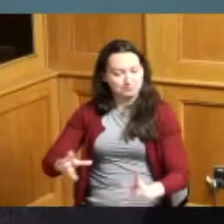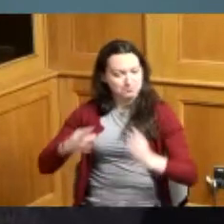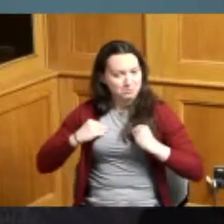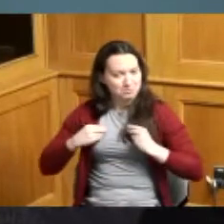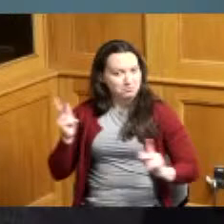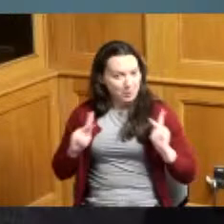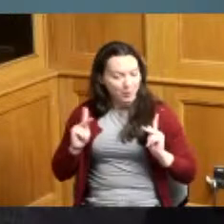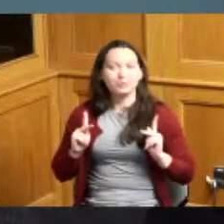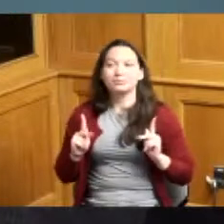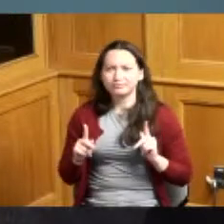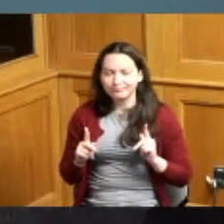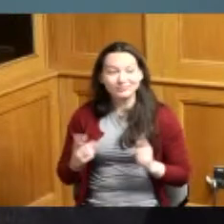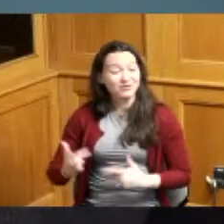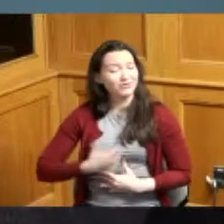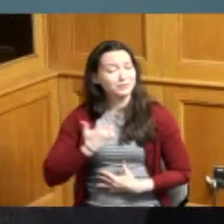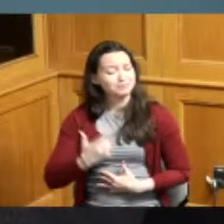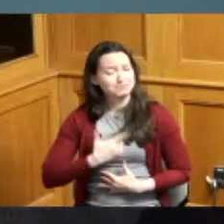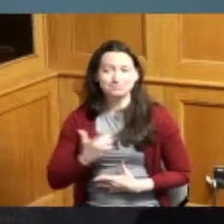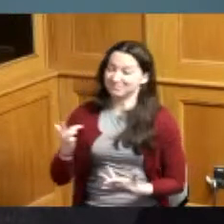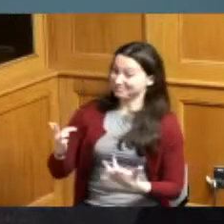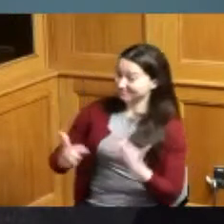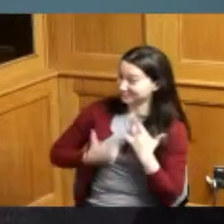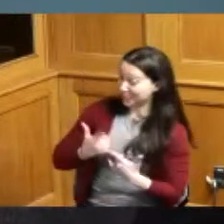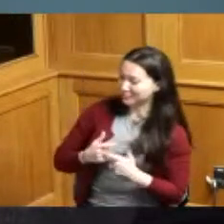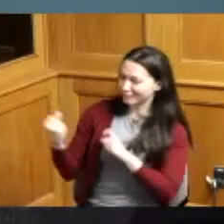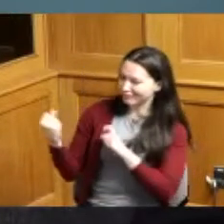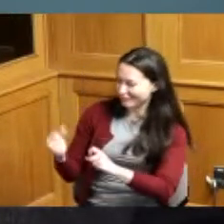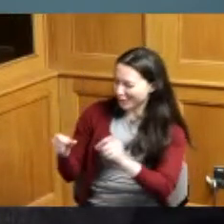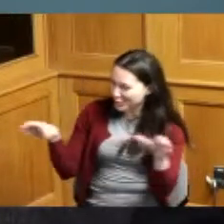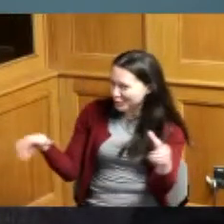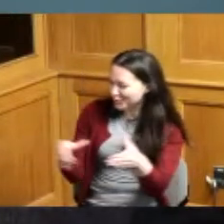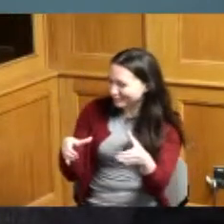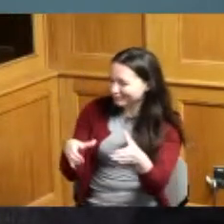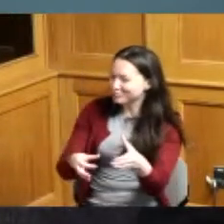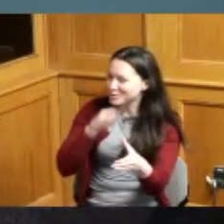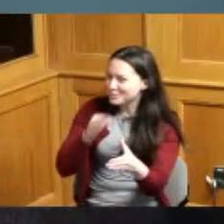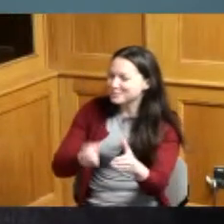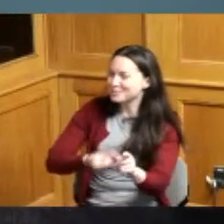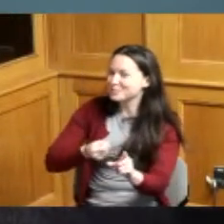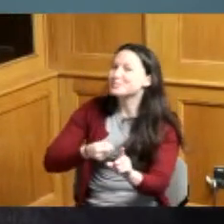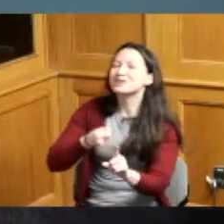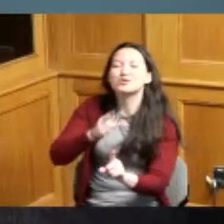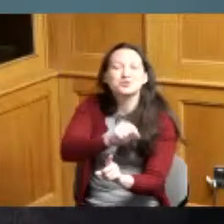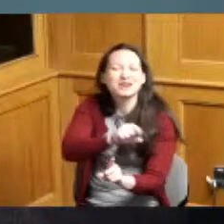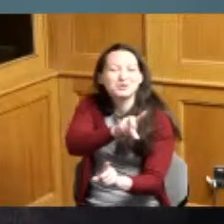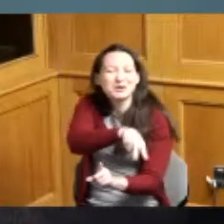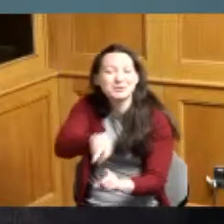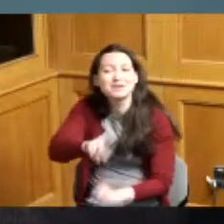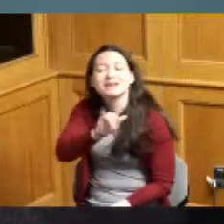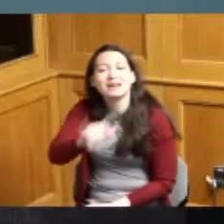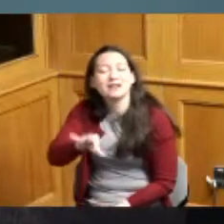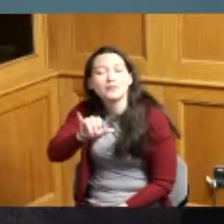and I'm very excited about this powerful group that's also coming in in 2022. penny ford who